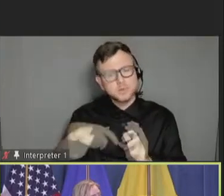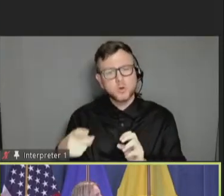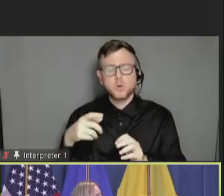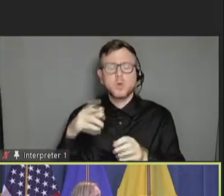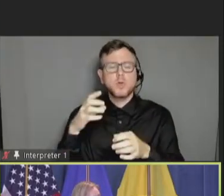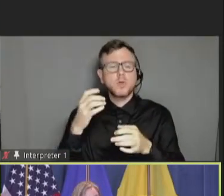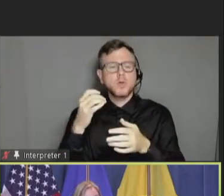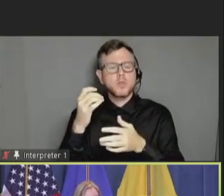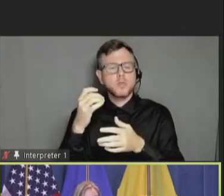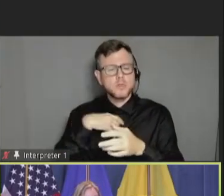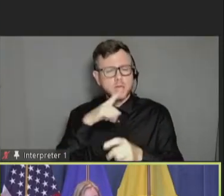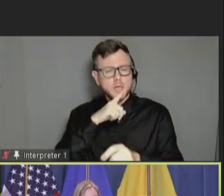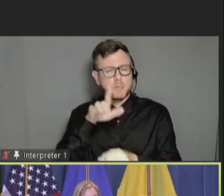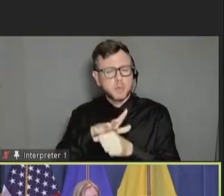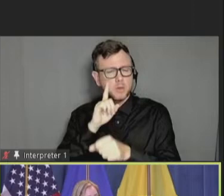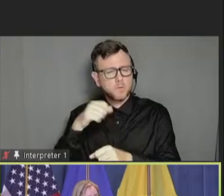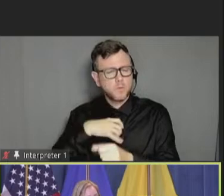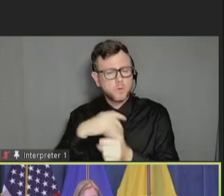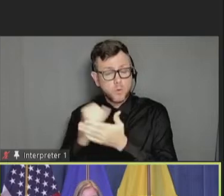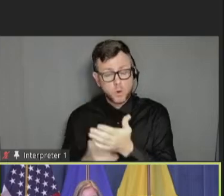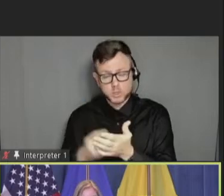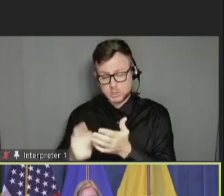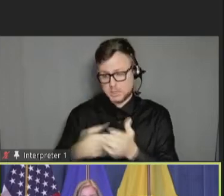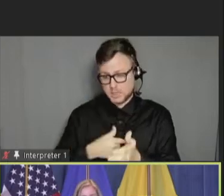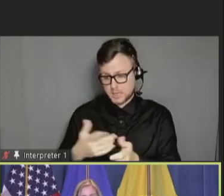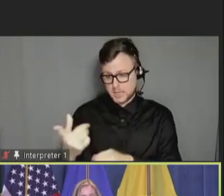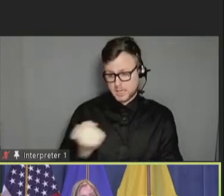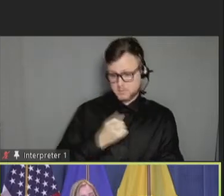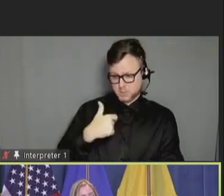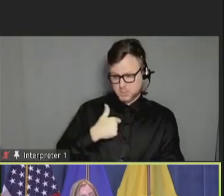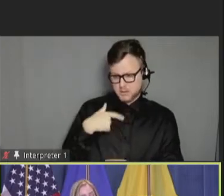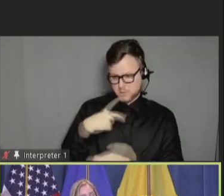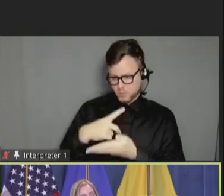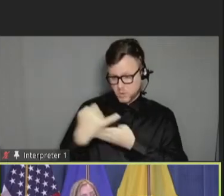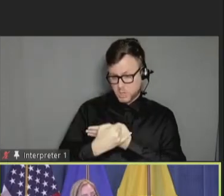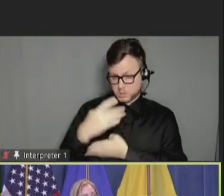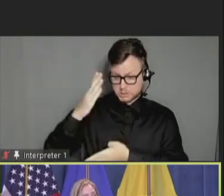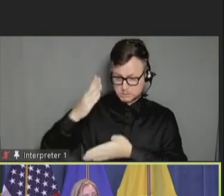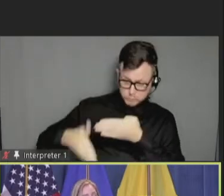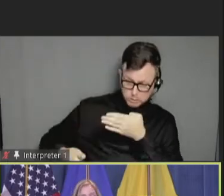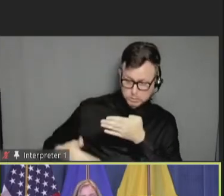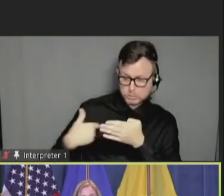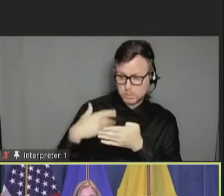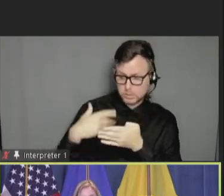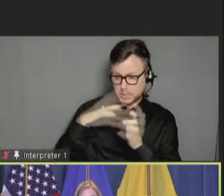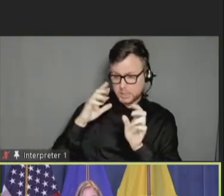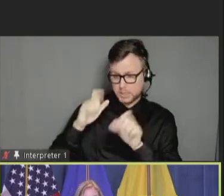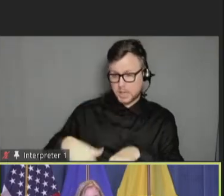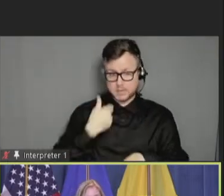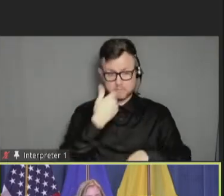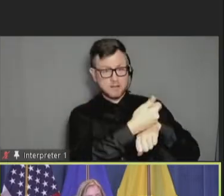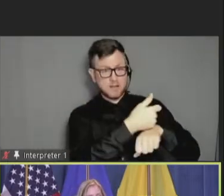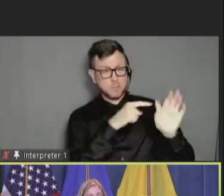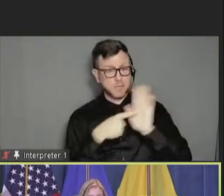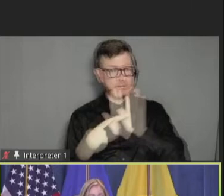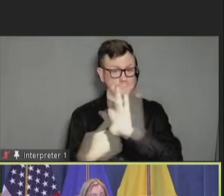And so, she had approached me, as the project was wrapping up, to see if we would be able to install an exhibit, which we were successful.